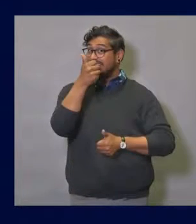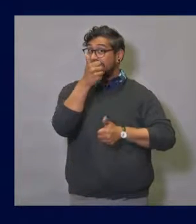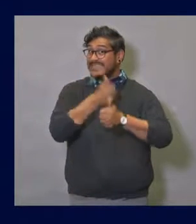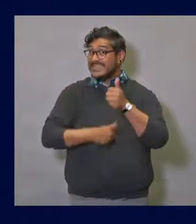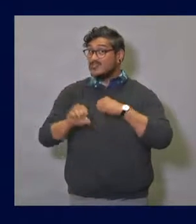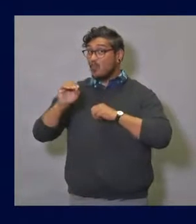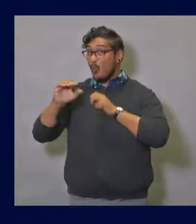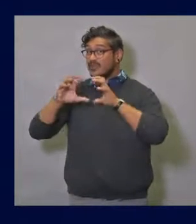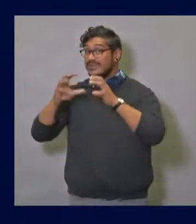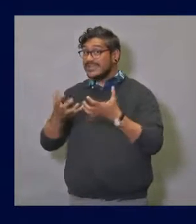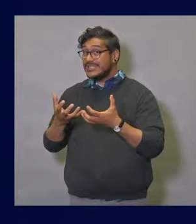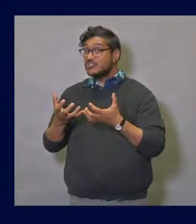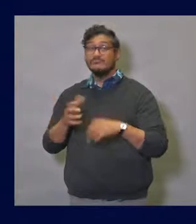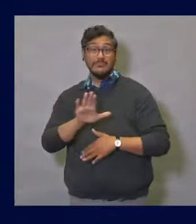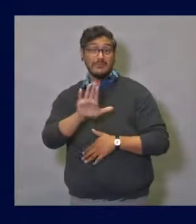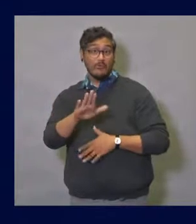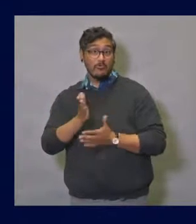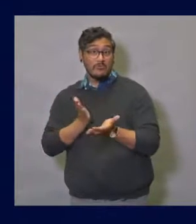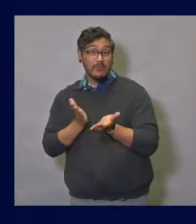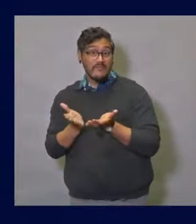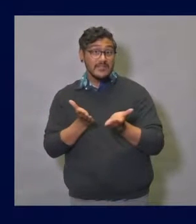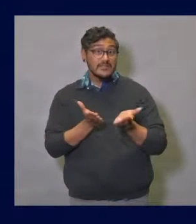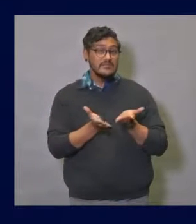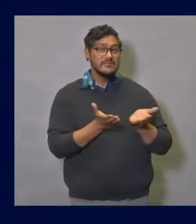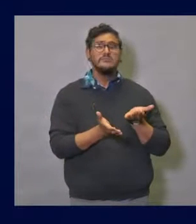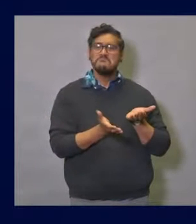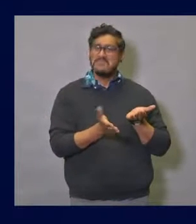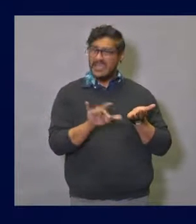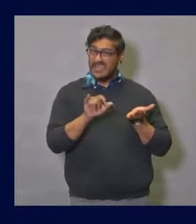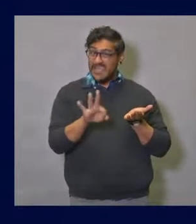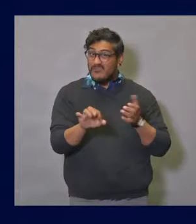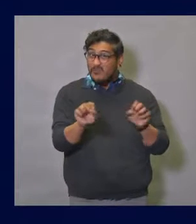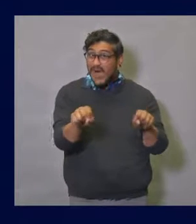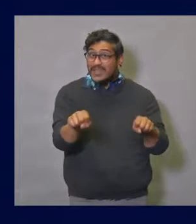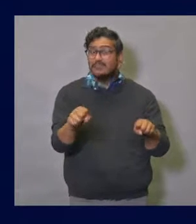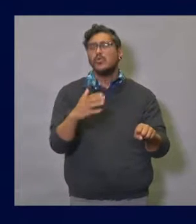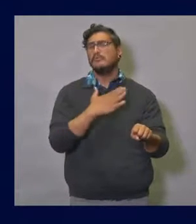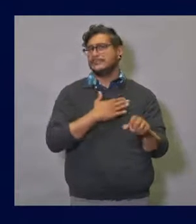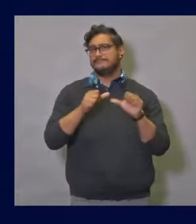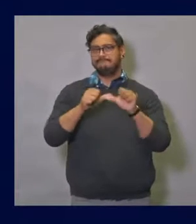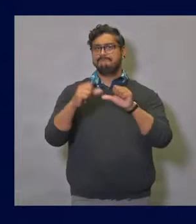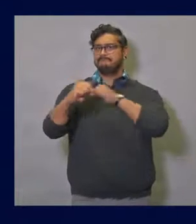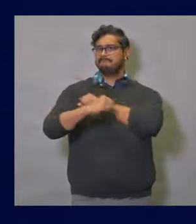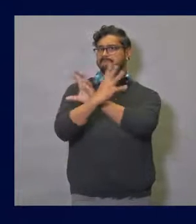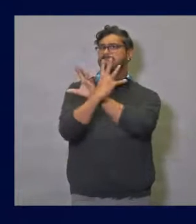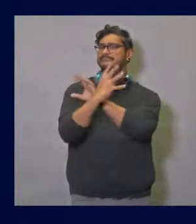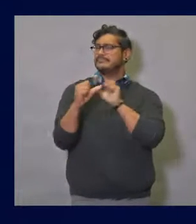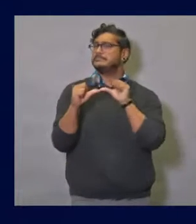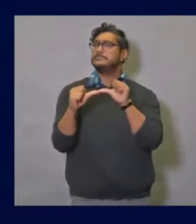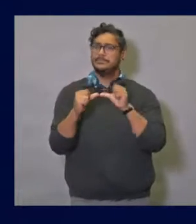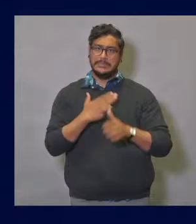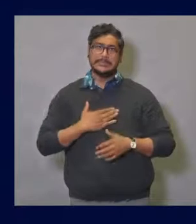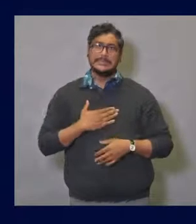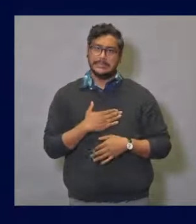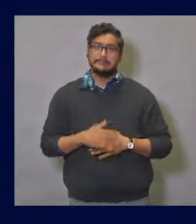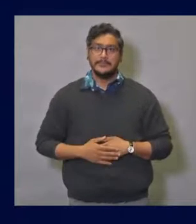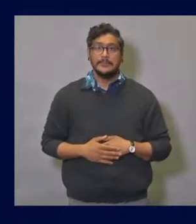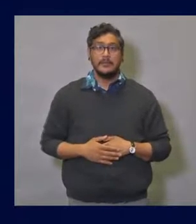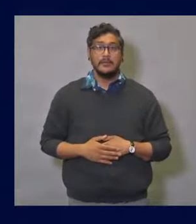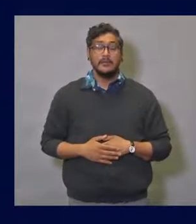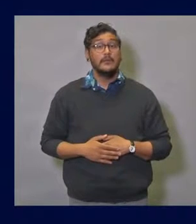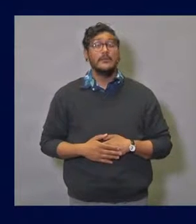HOMBRES DE LA COMUNIDAD.